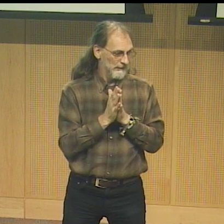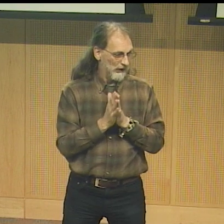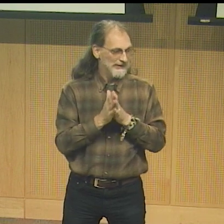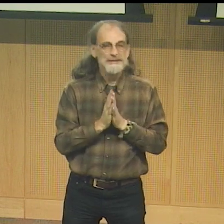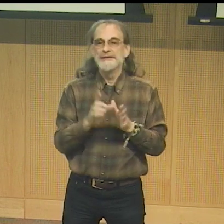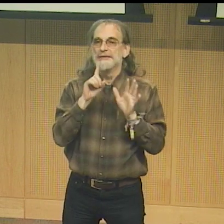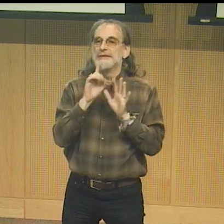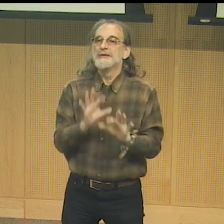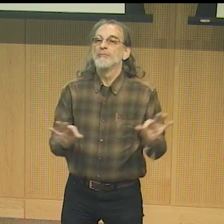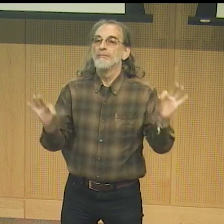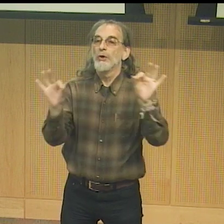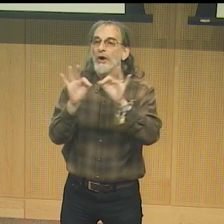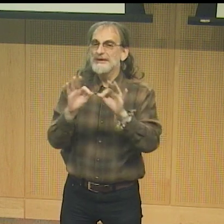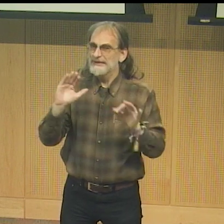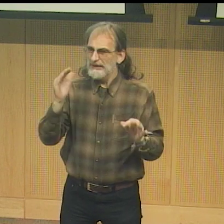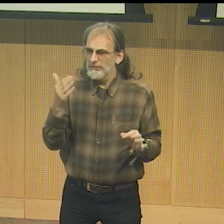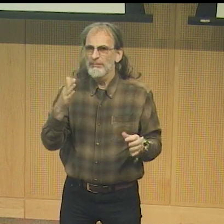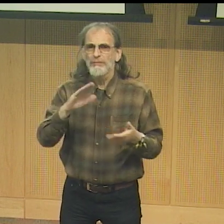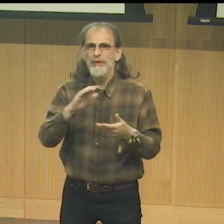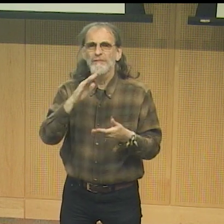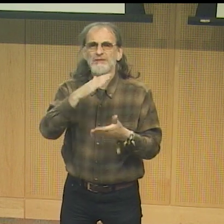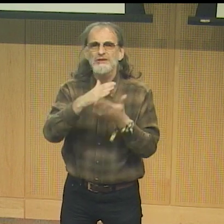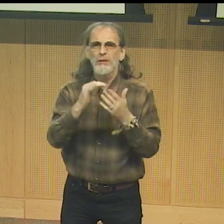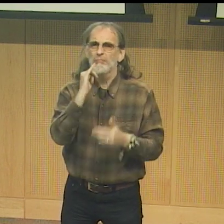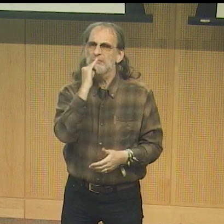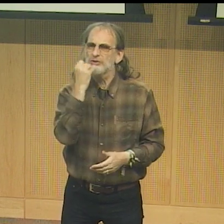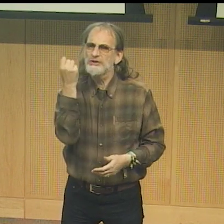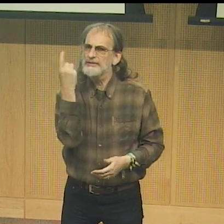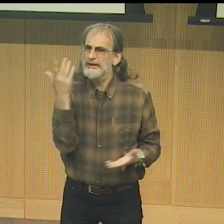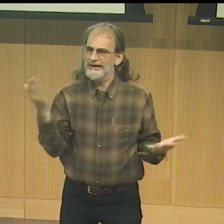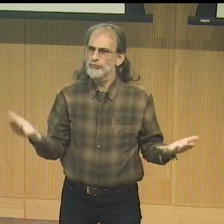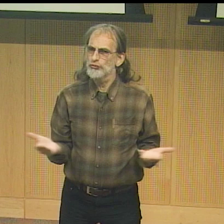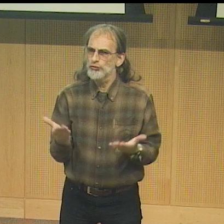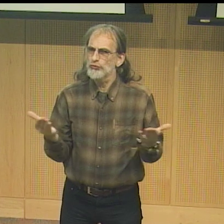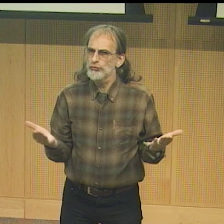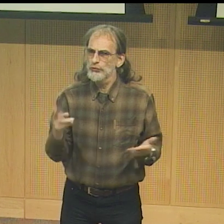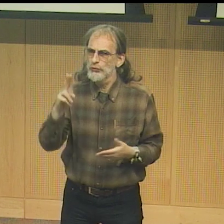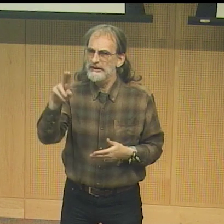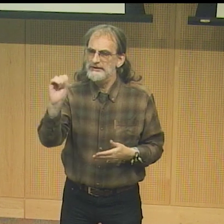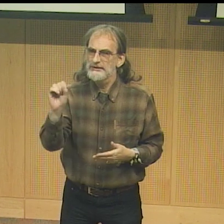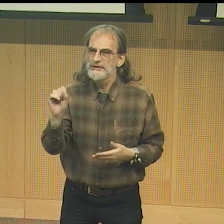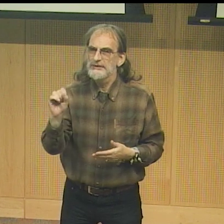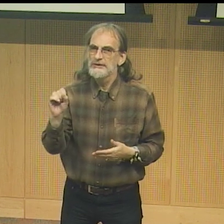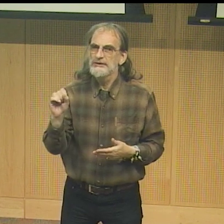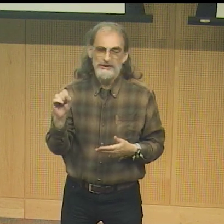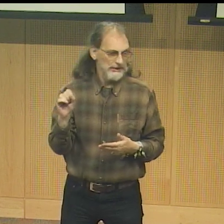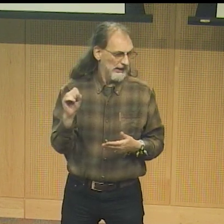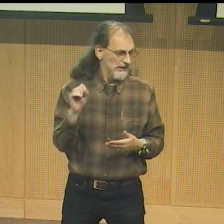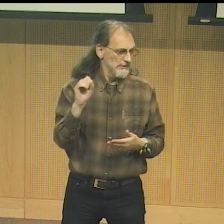One thing I think that is critical for us to understand and is often misunderstood in the United States is that